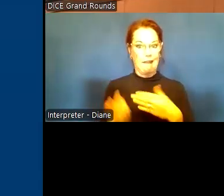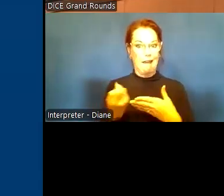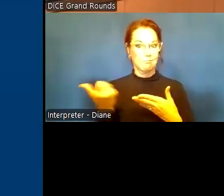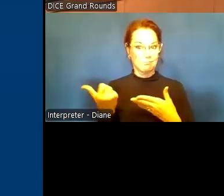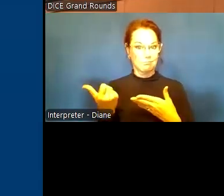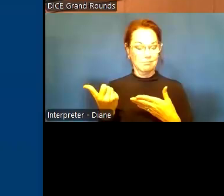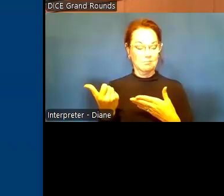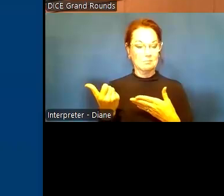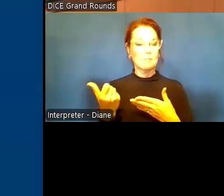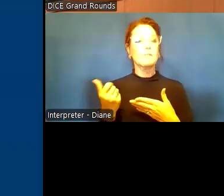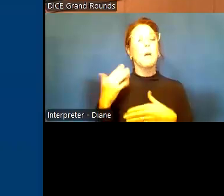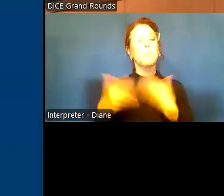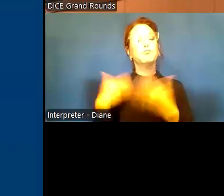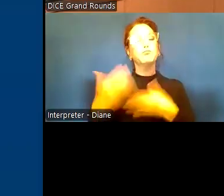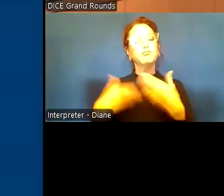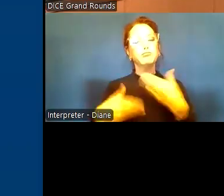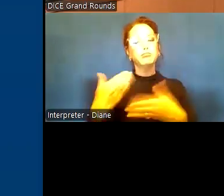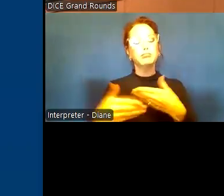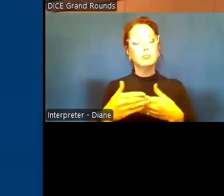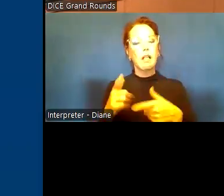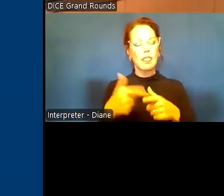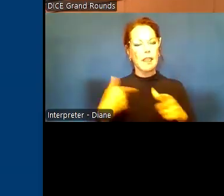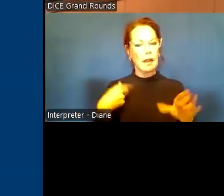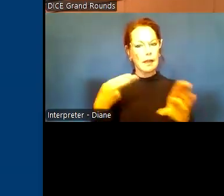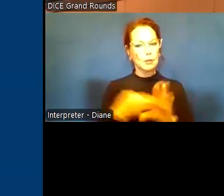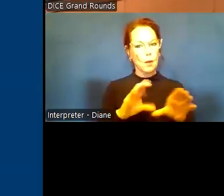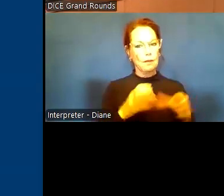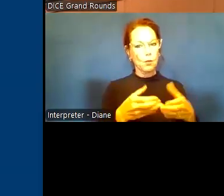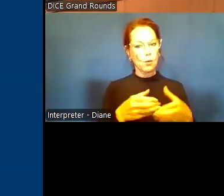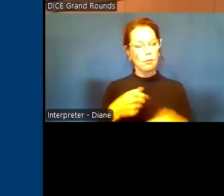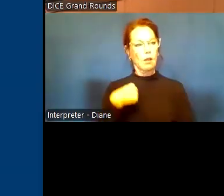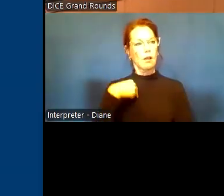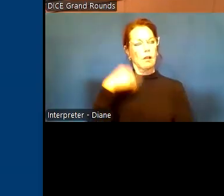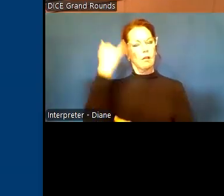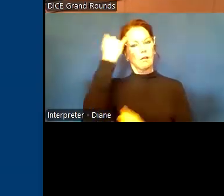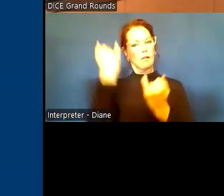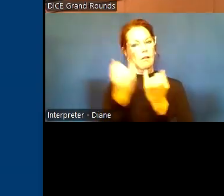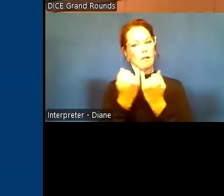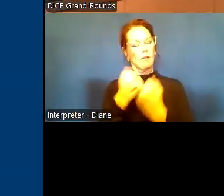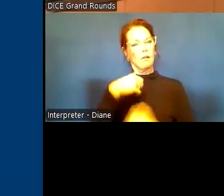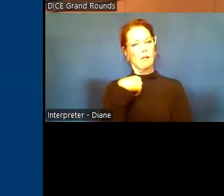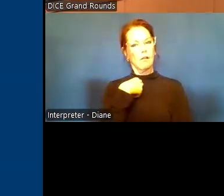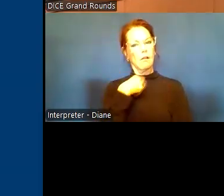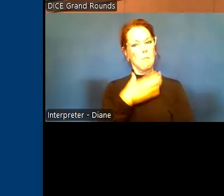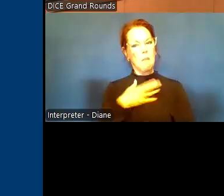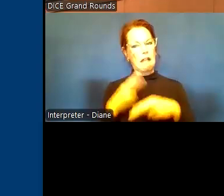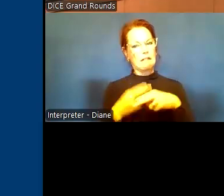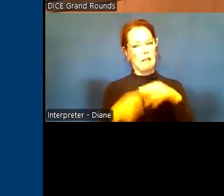group that I said you know what I'm not going to hide my name anymore and learn to be proud